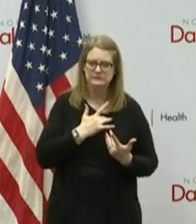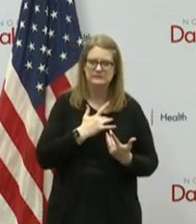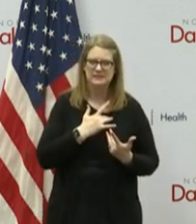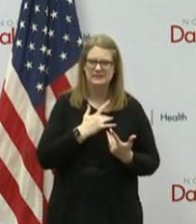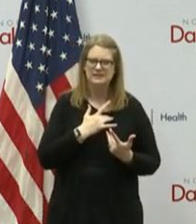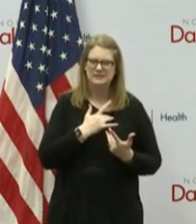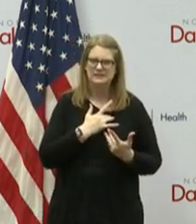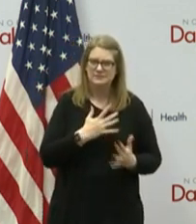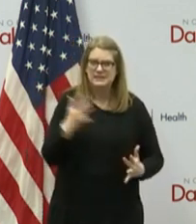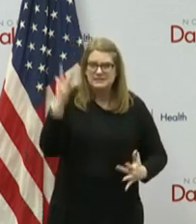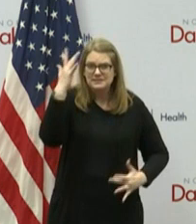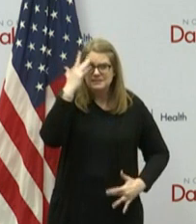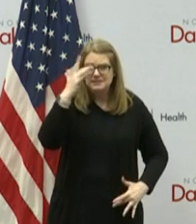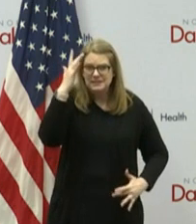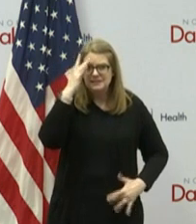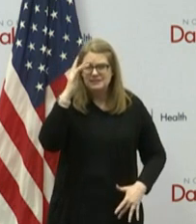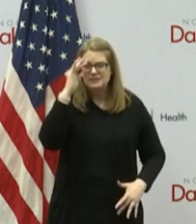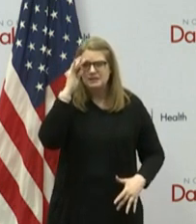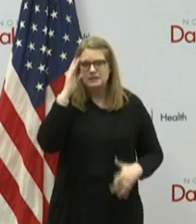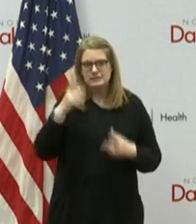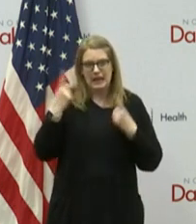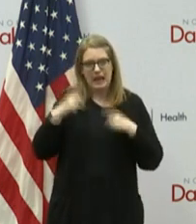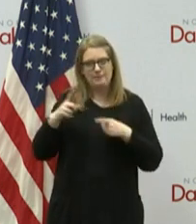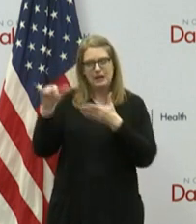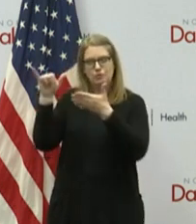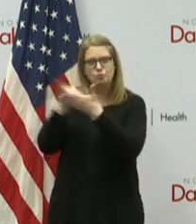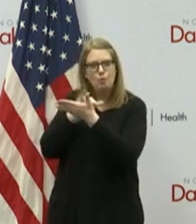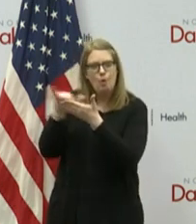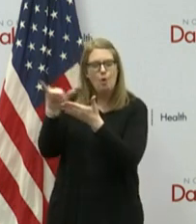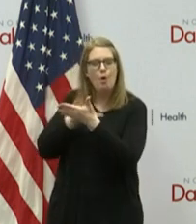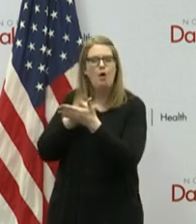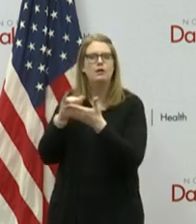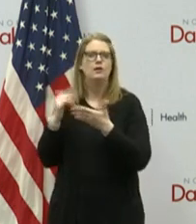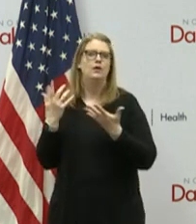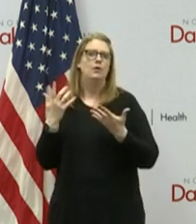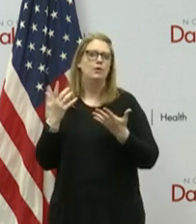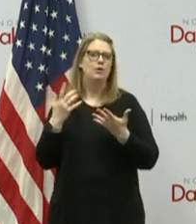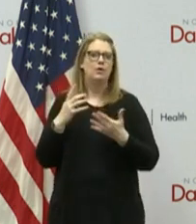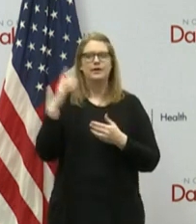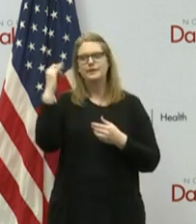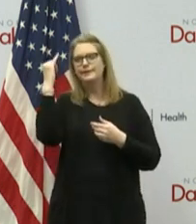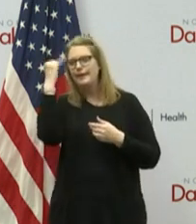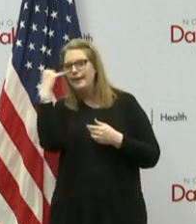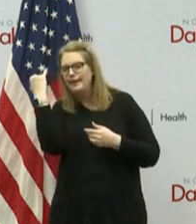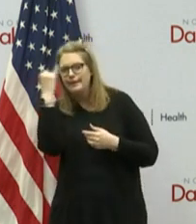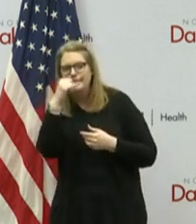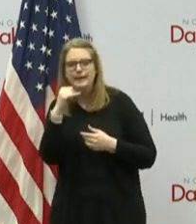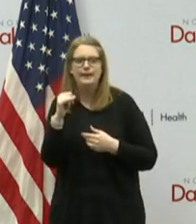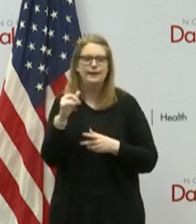HIGHER DEATH RATE, THEY HAVE OVER 300 DEATHS RIGHT NEXT DOOR IN MINNESOTA.